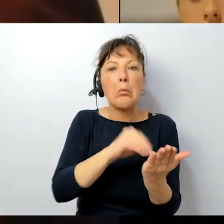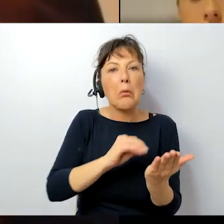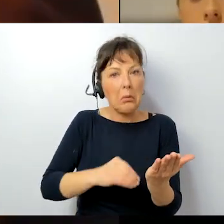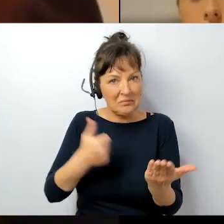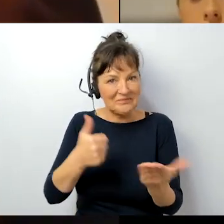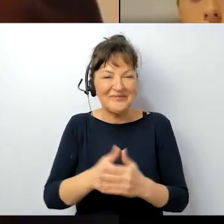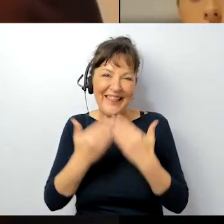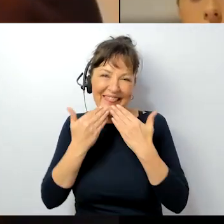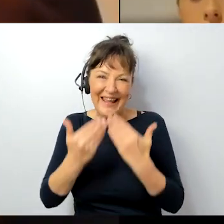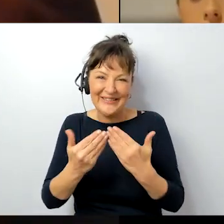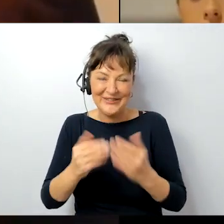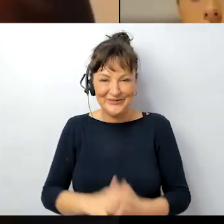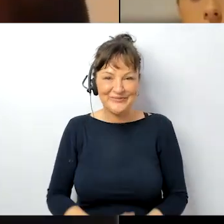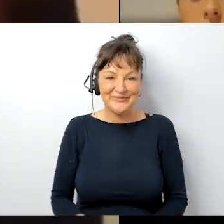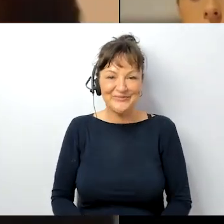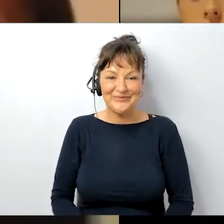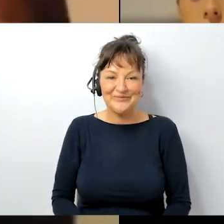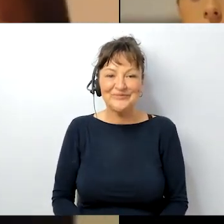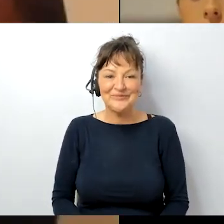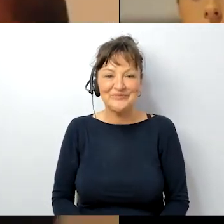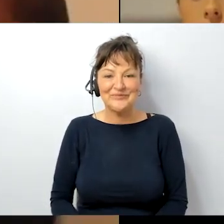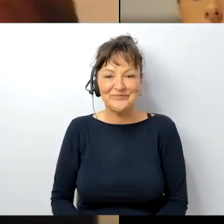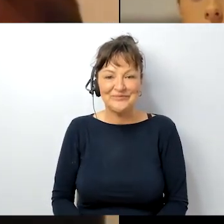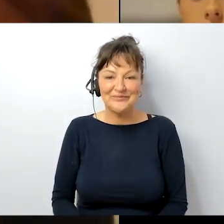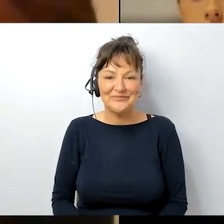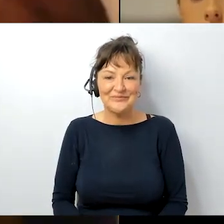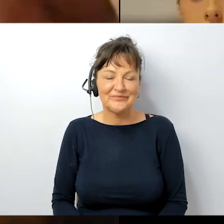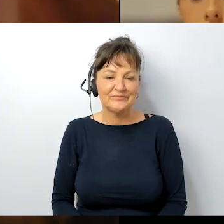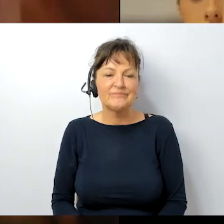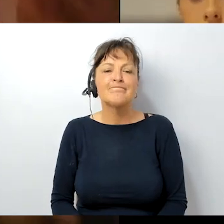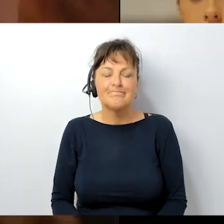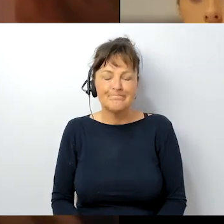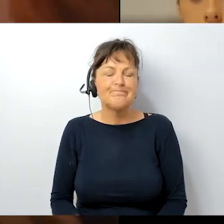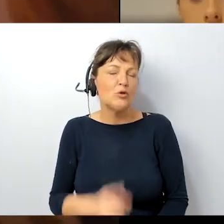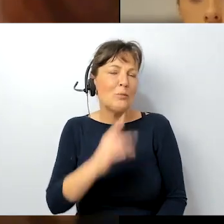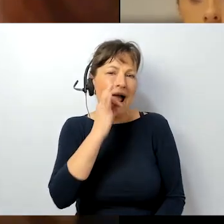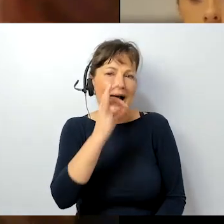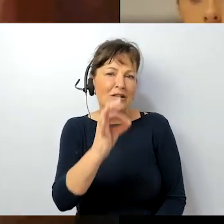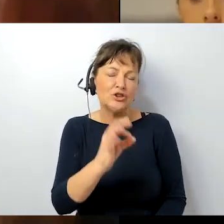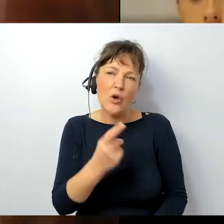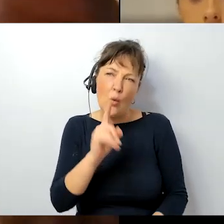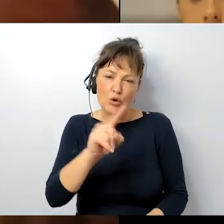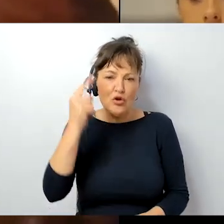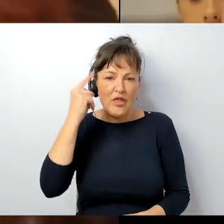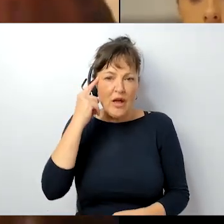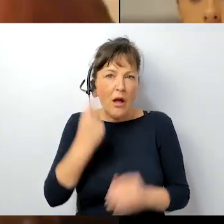would say about yourself, okay. Hopefully that's helpful. Thank you so much Carrie. So considering